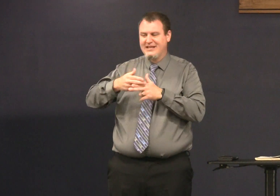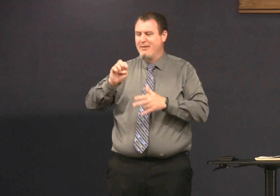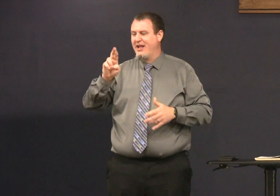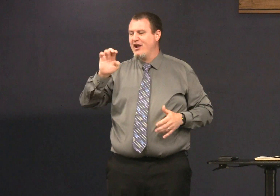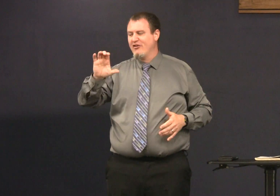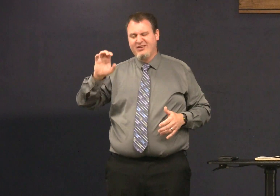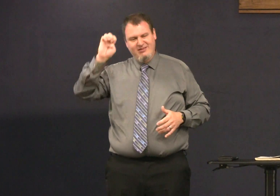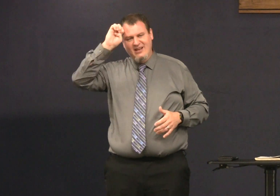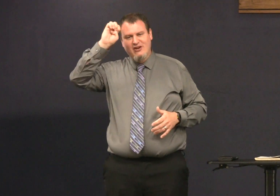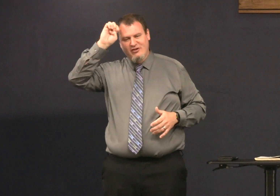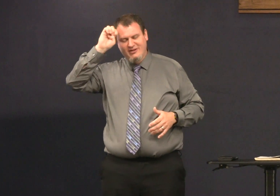my younger brother's name Eric